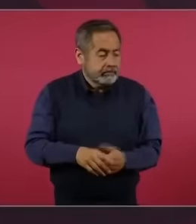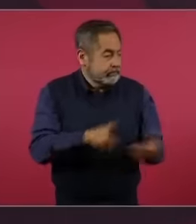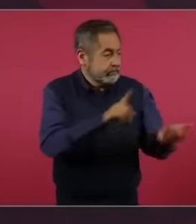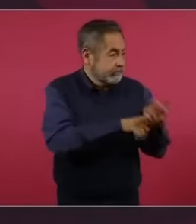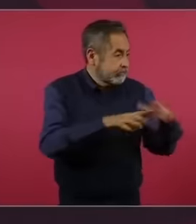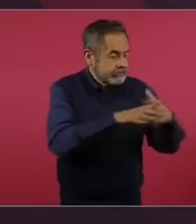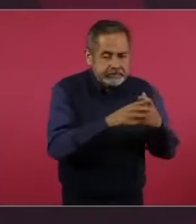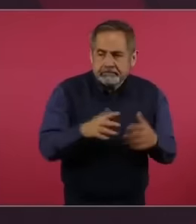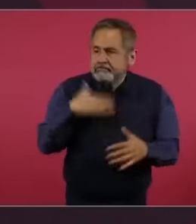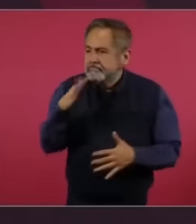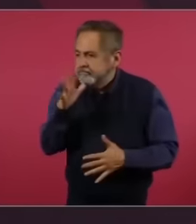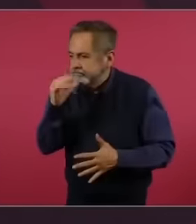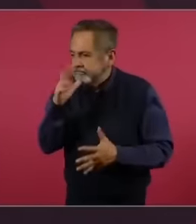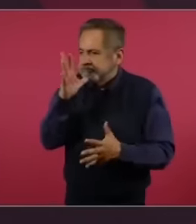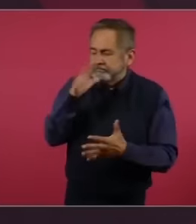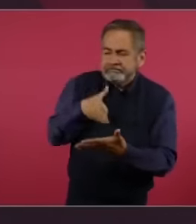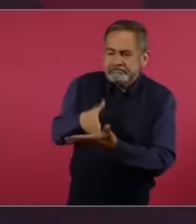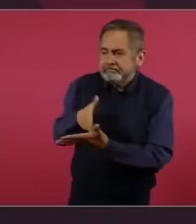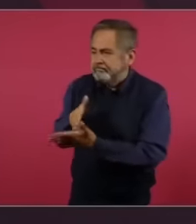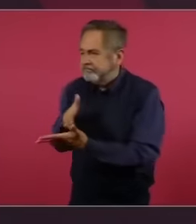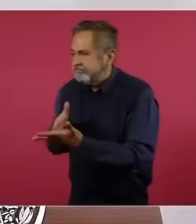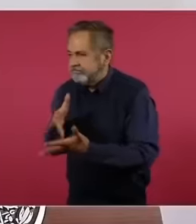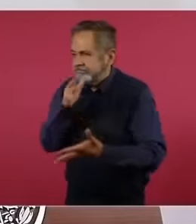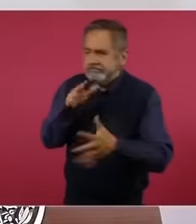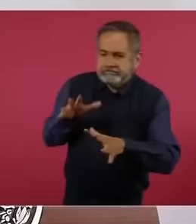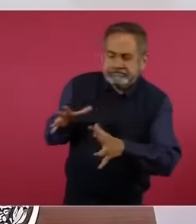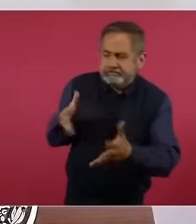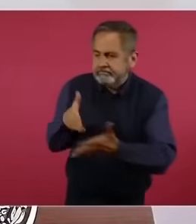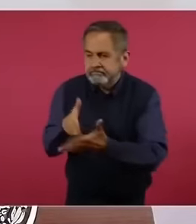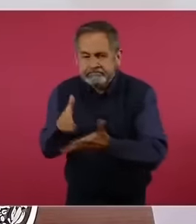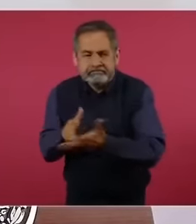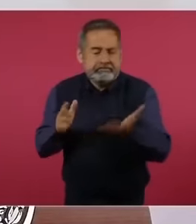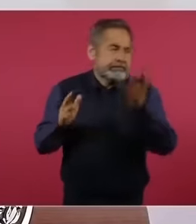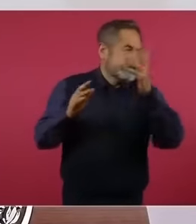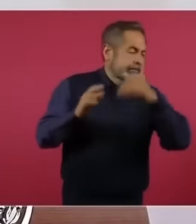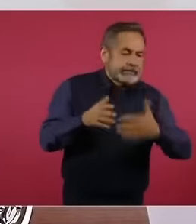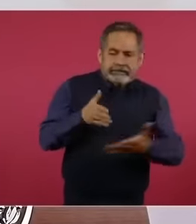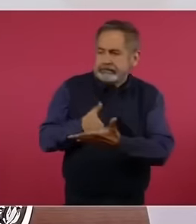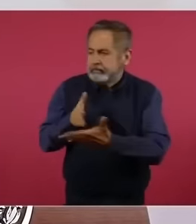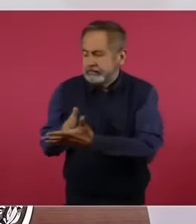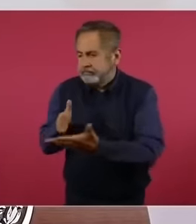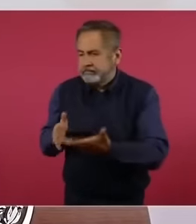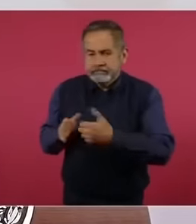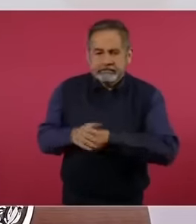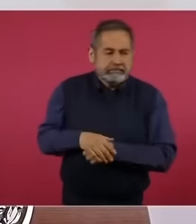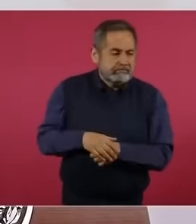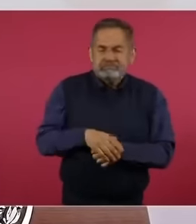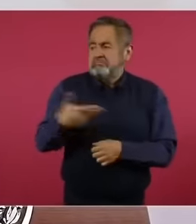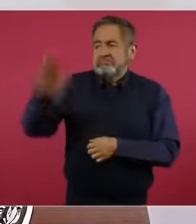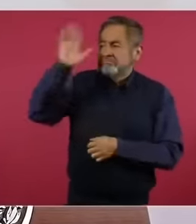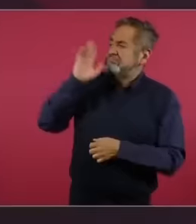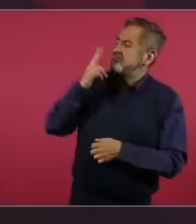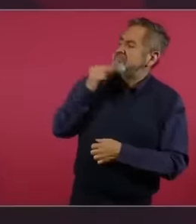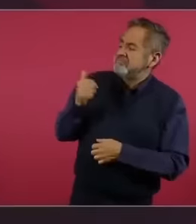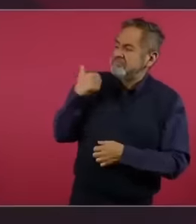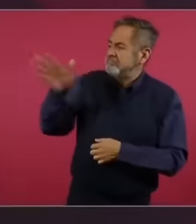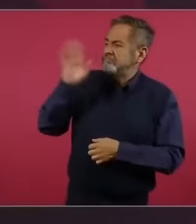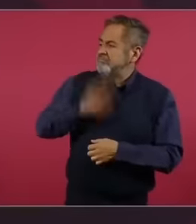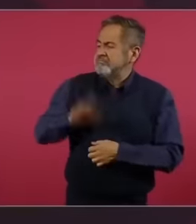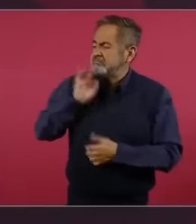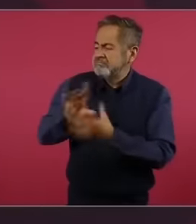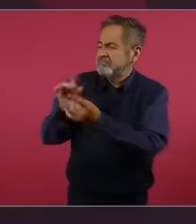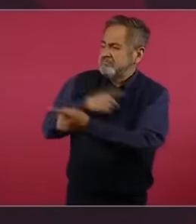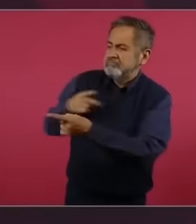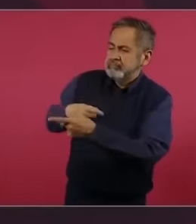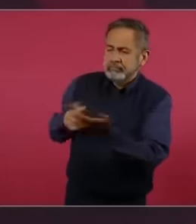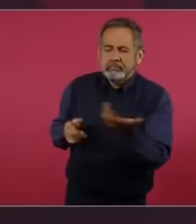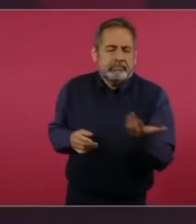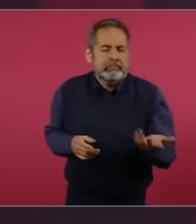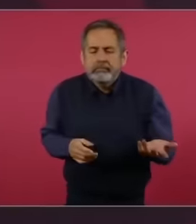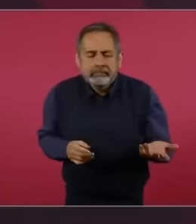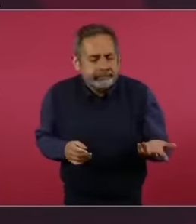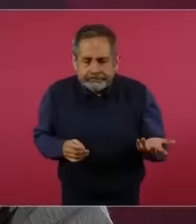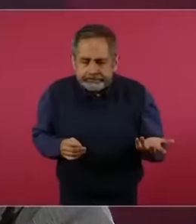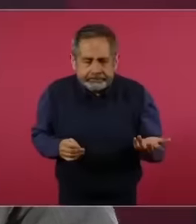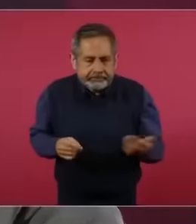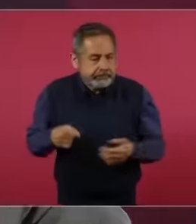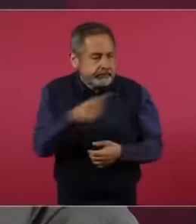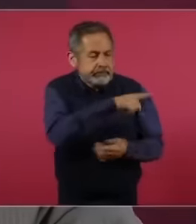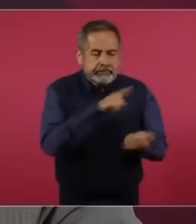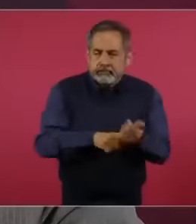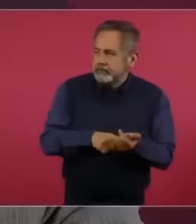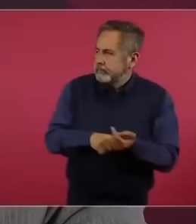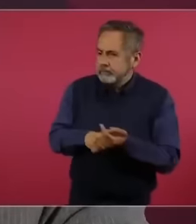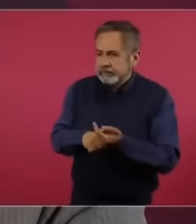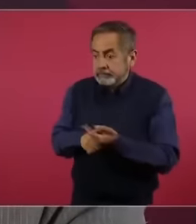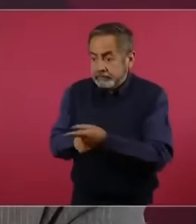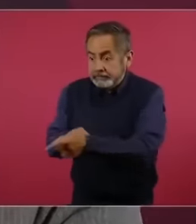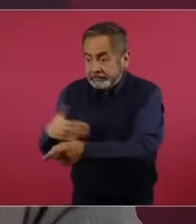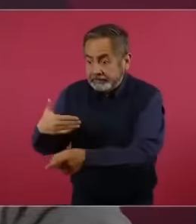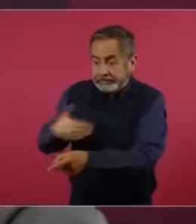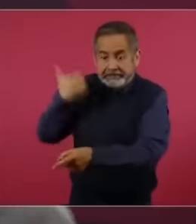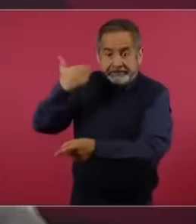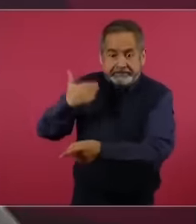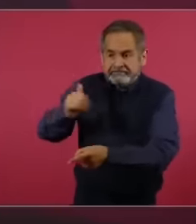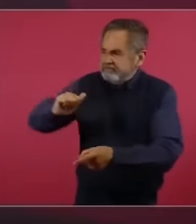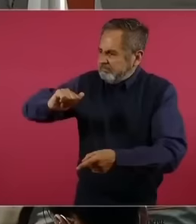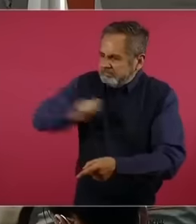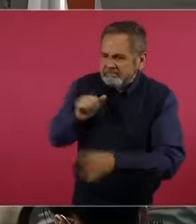do it, they are critical, but when they have the chance, they immediately become corrupt.